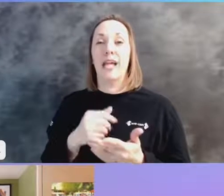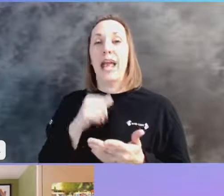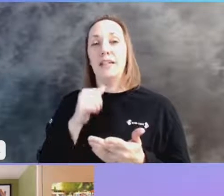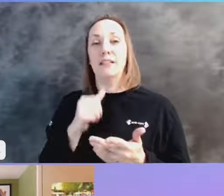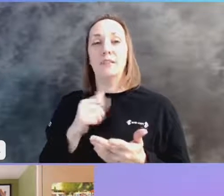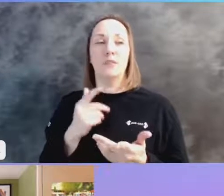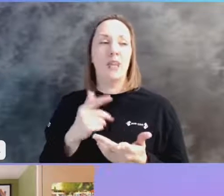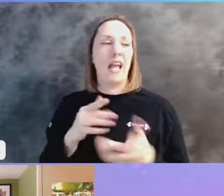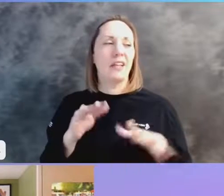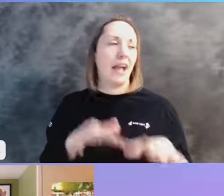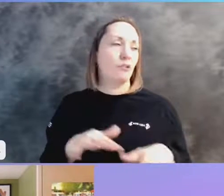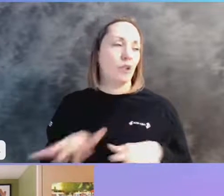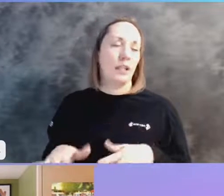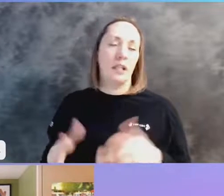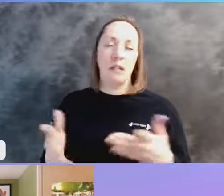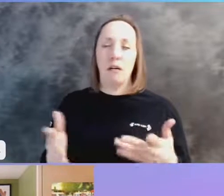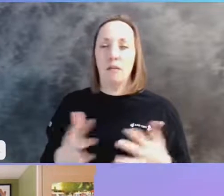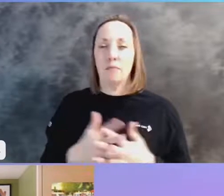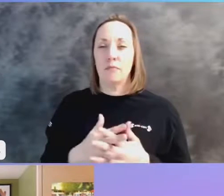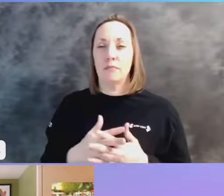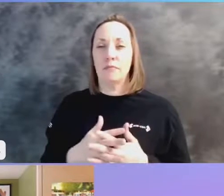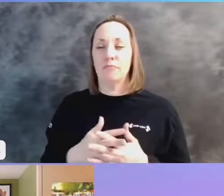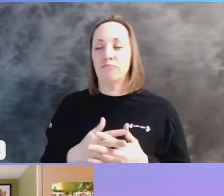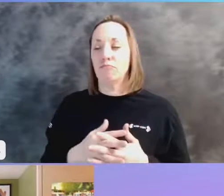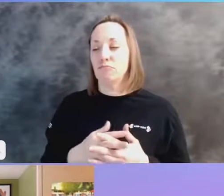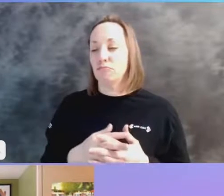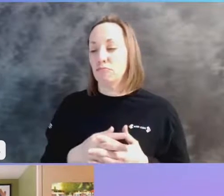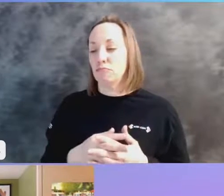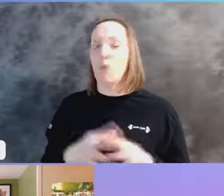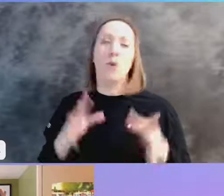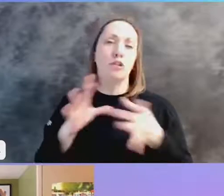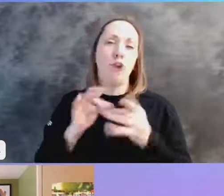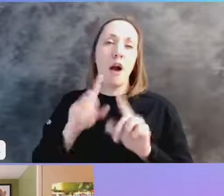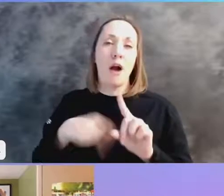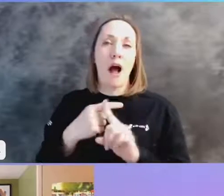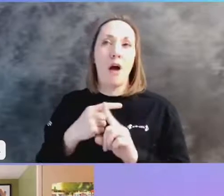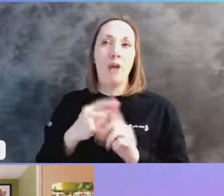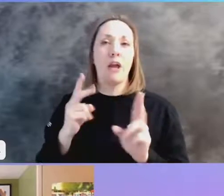surprisingly high number of people thought that are blind for instance